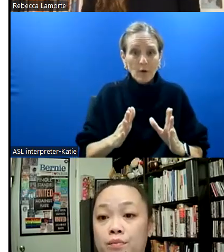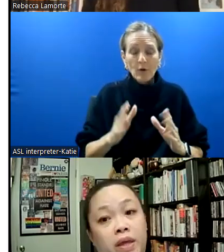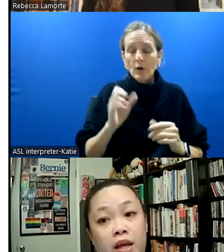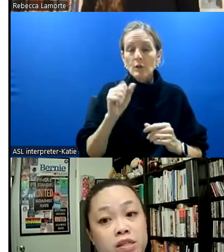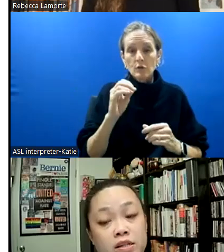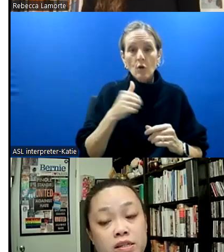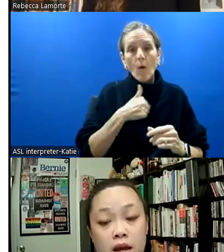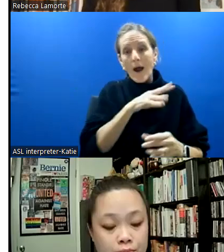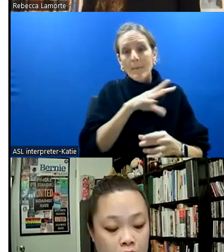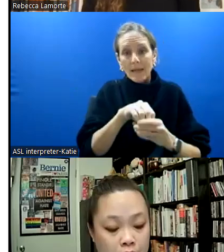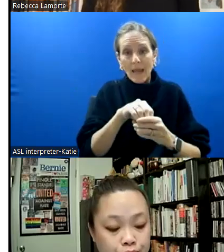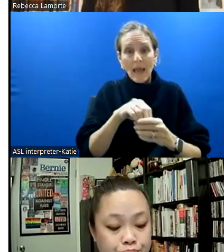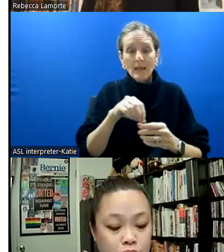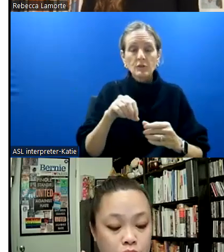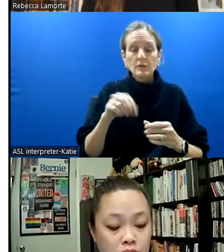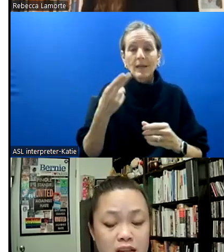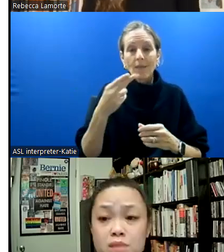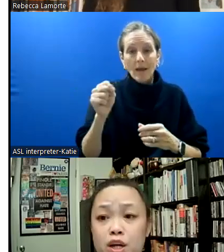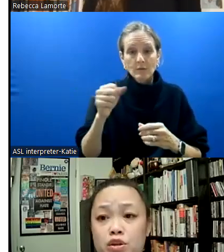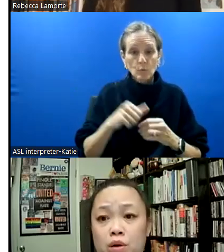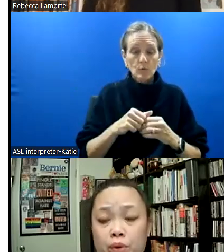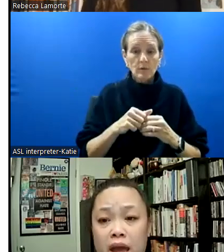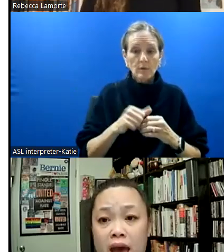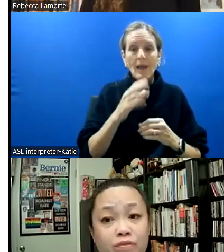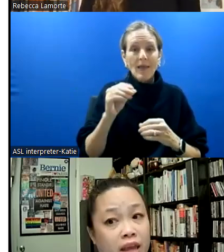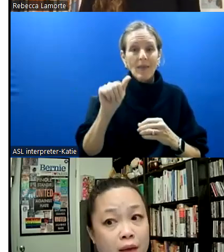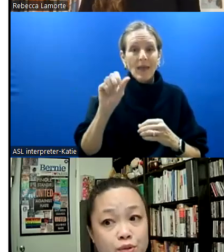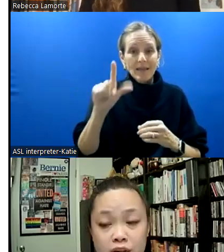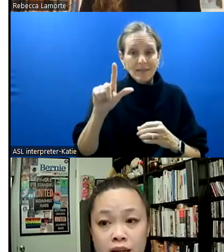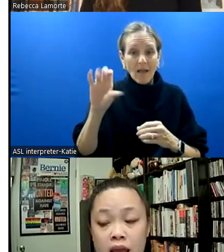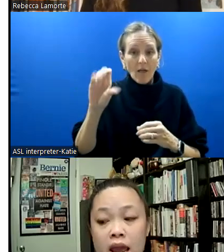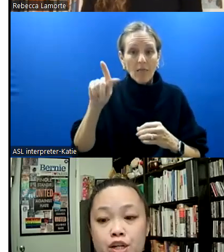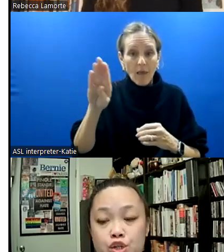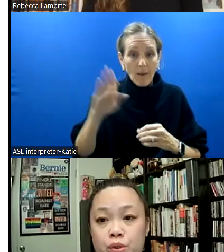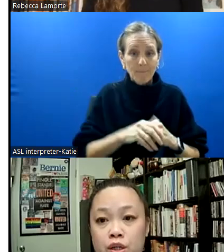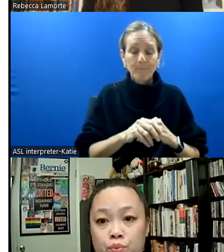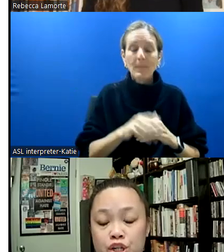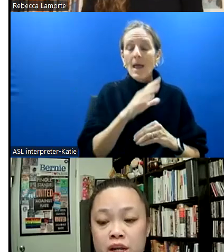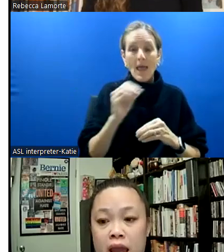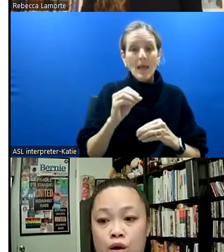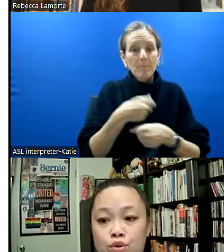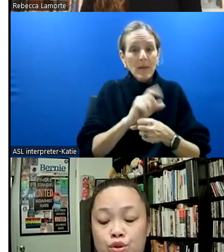the ASL Club, to make sure that we have the captioning and just really reaching out